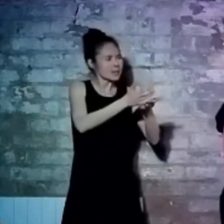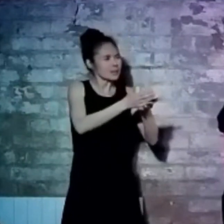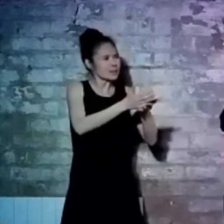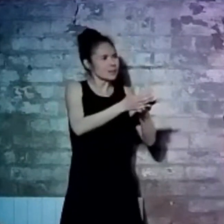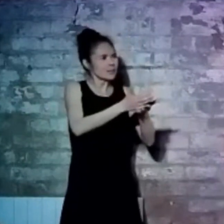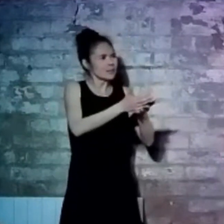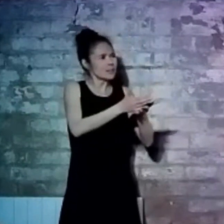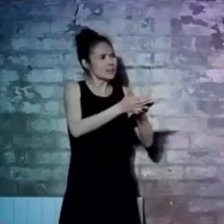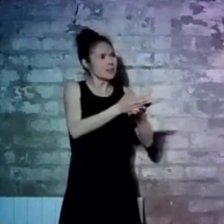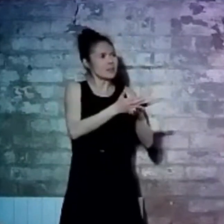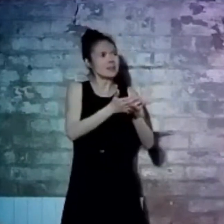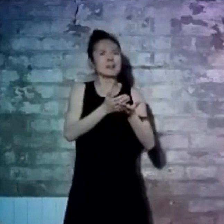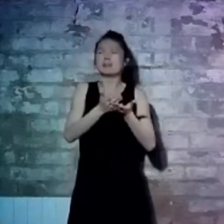We are known to each other.